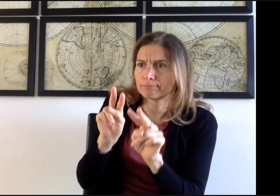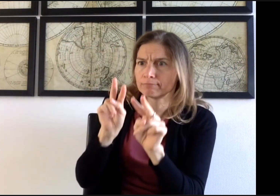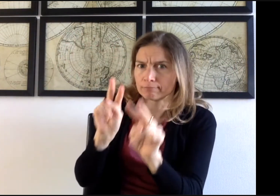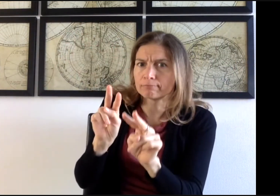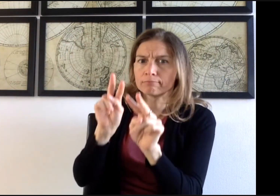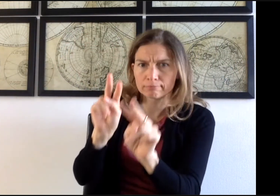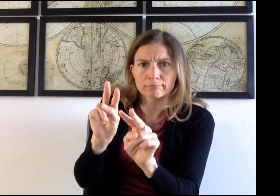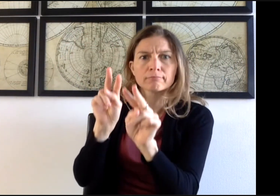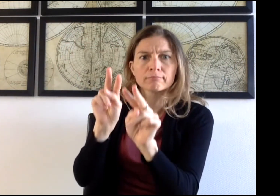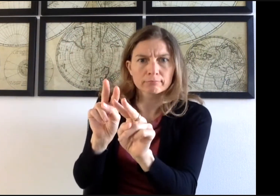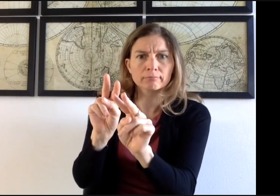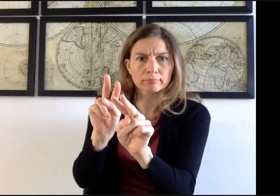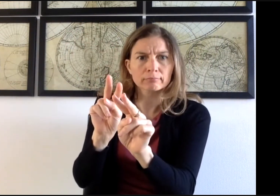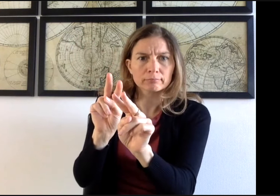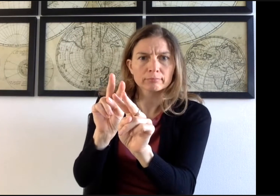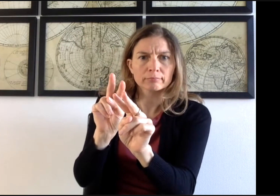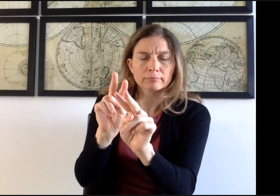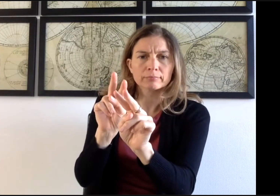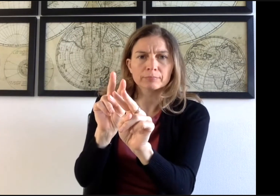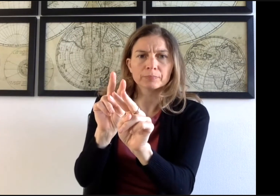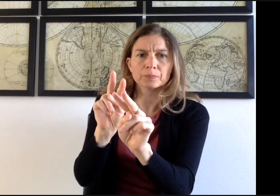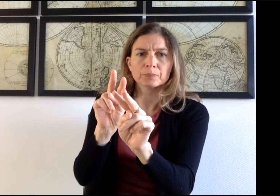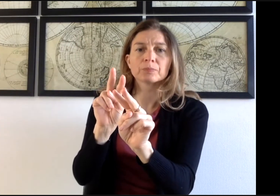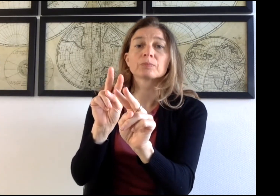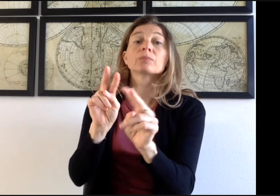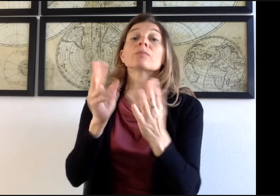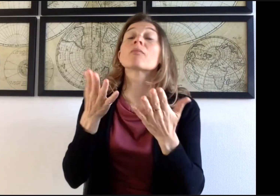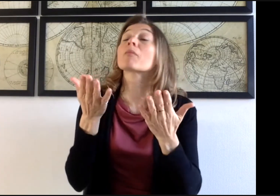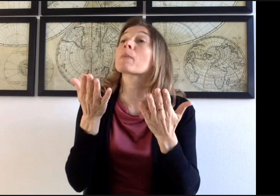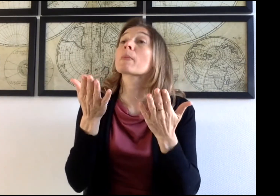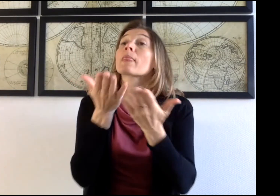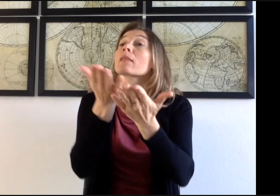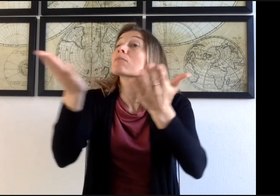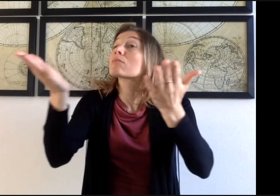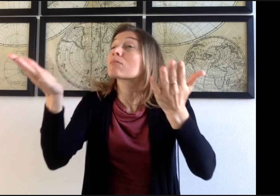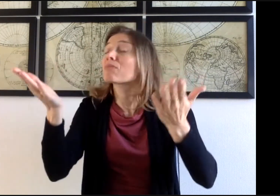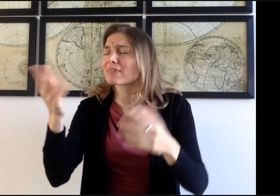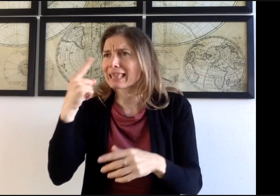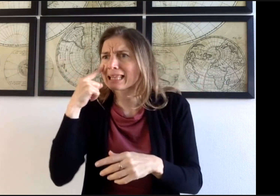Whenever any of you think we need to be aware of something we aren't